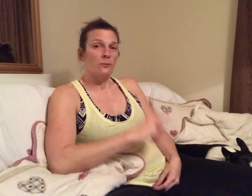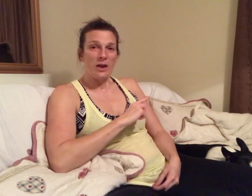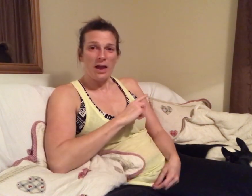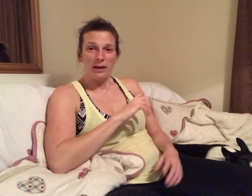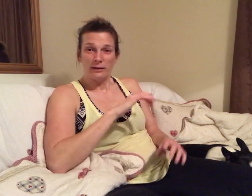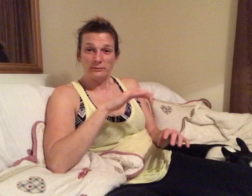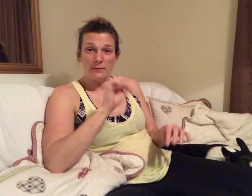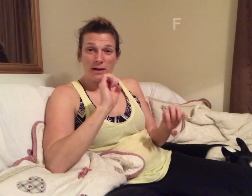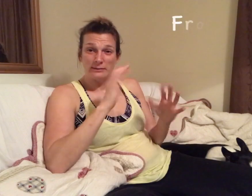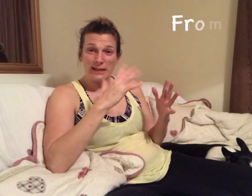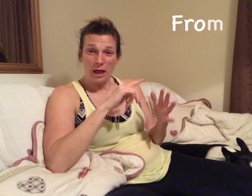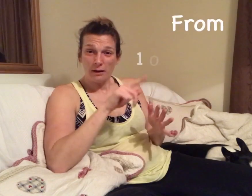We will be working,